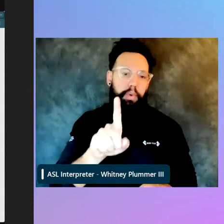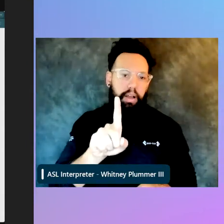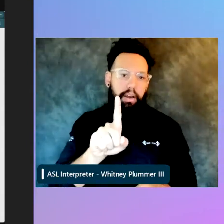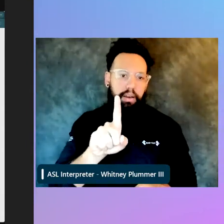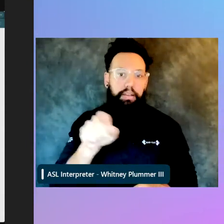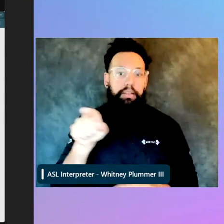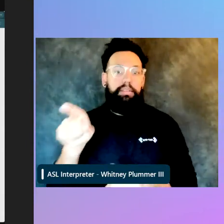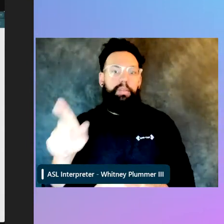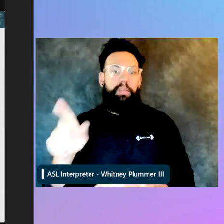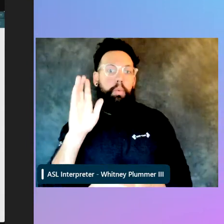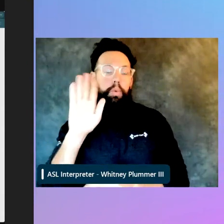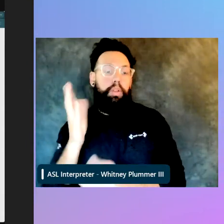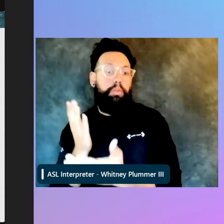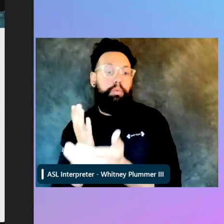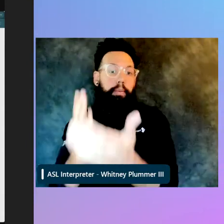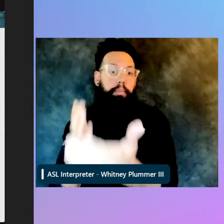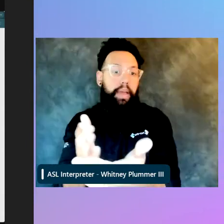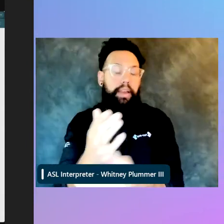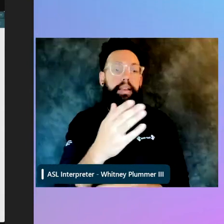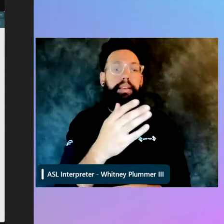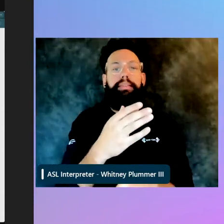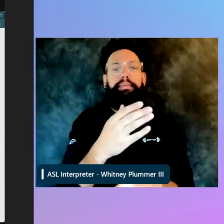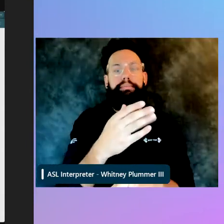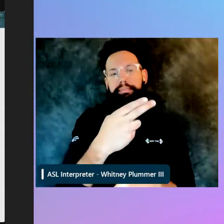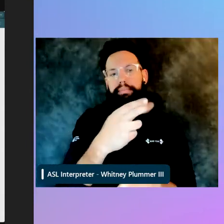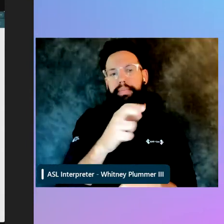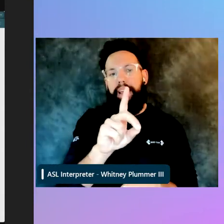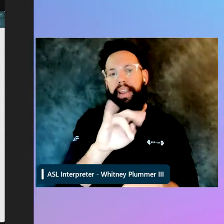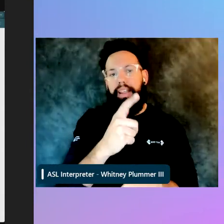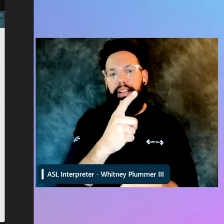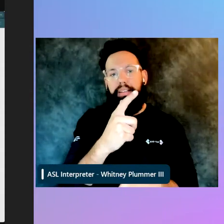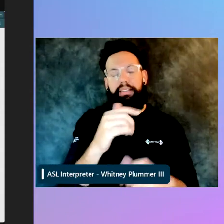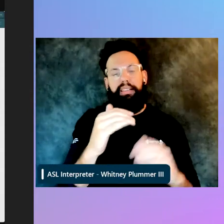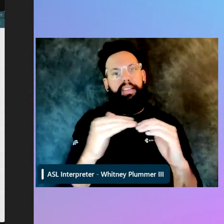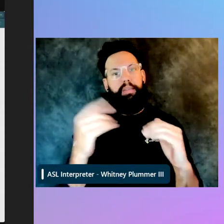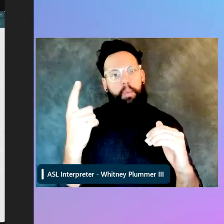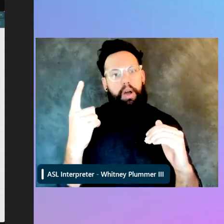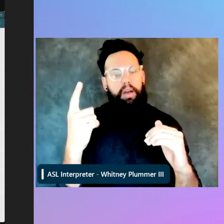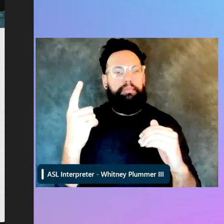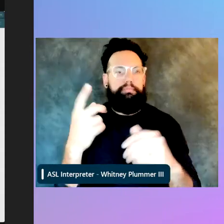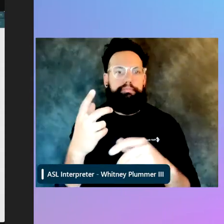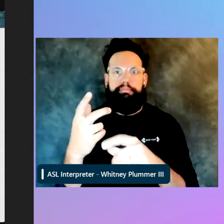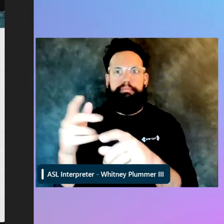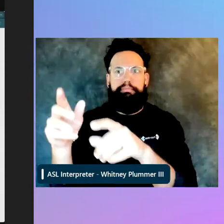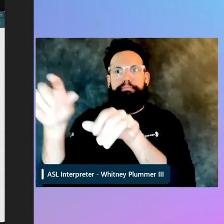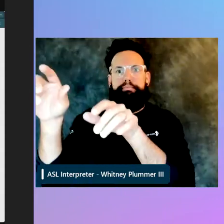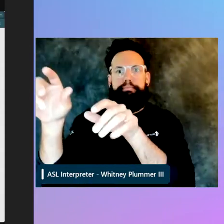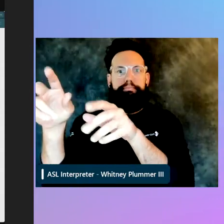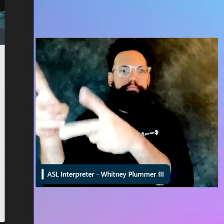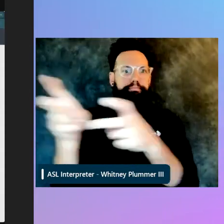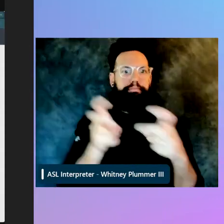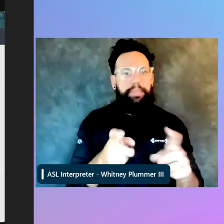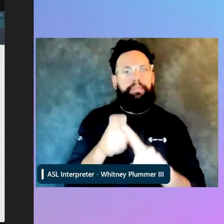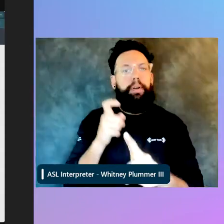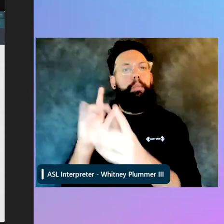should be my sample web page taken from my title tag. You can hit Tab to accept that.